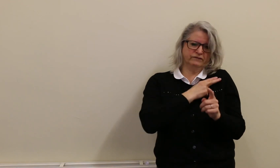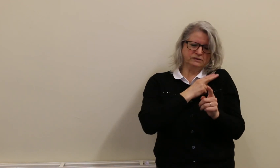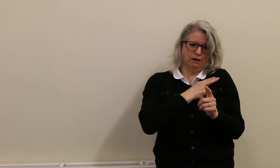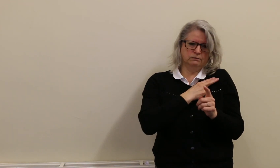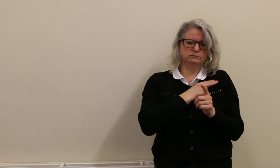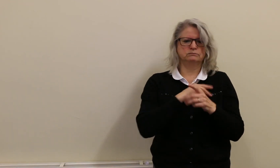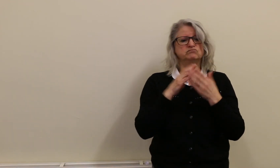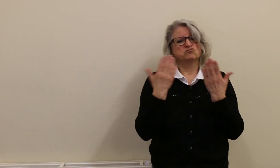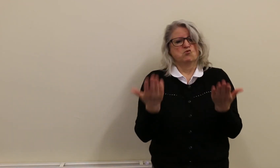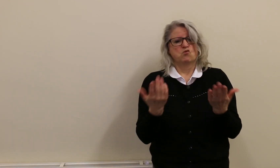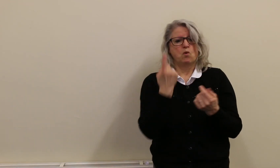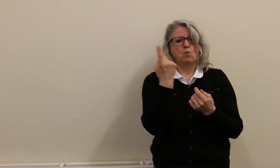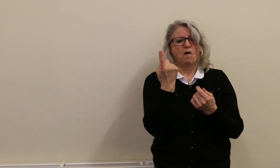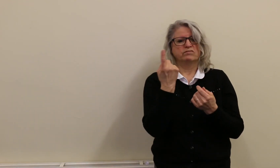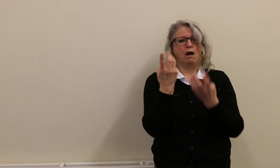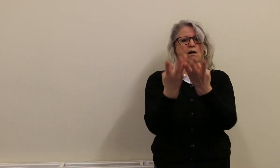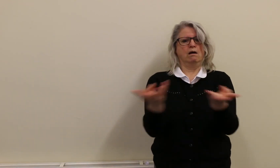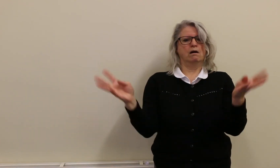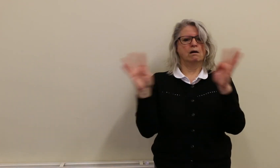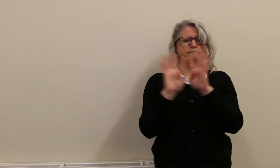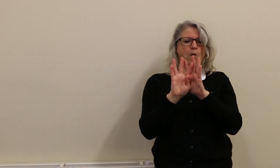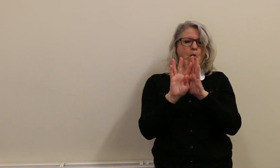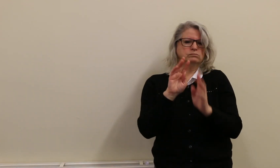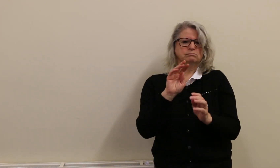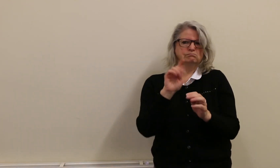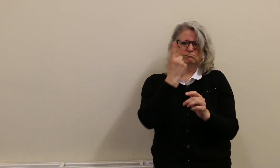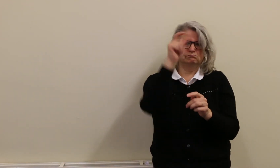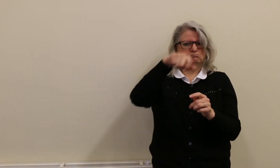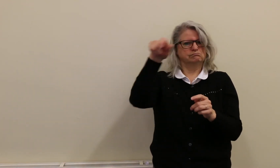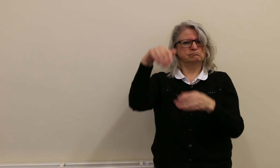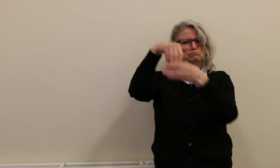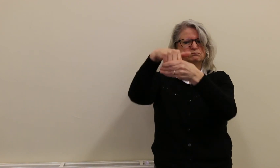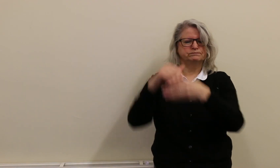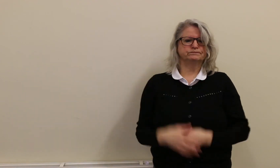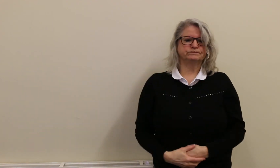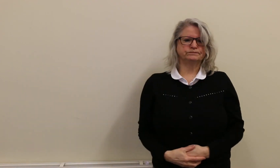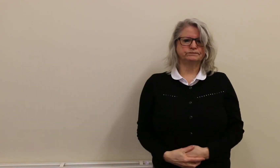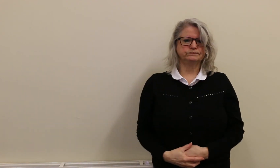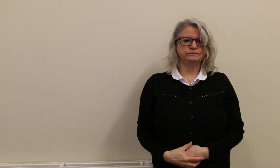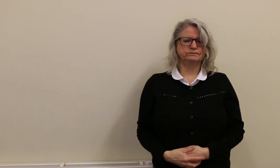then please contact the Chief Executive Officer or any member of the present board.